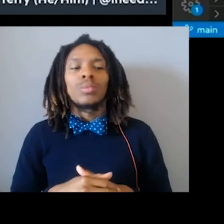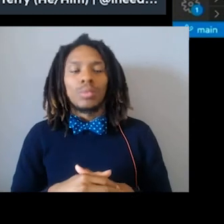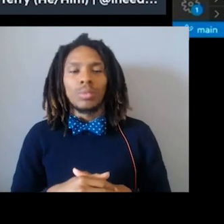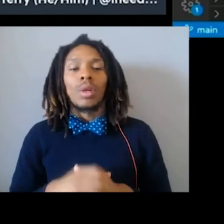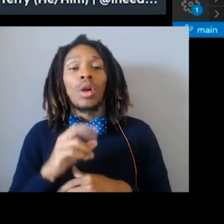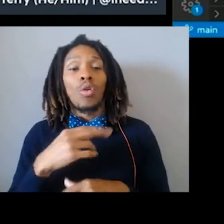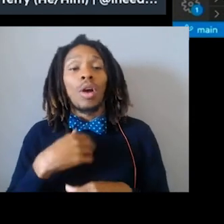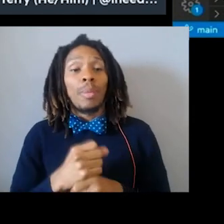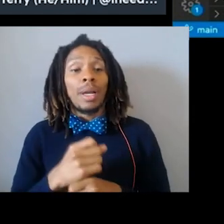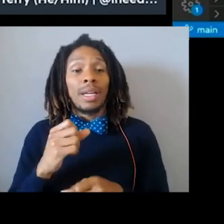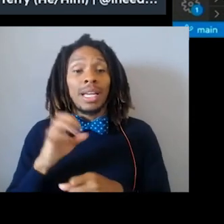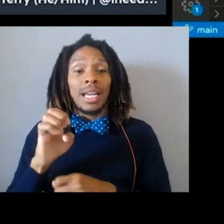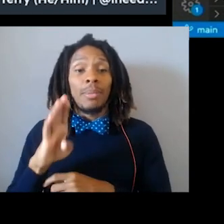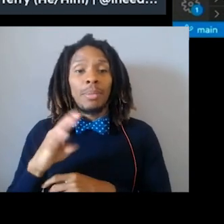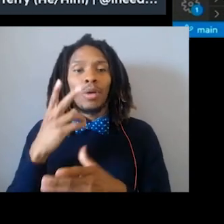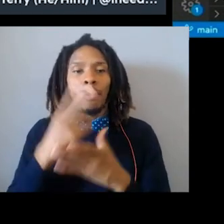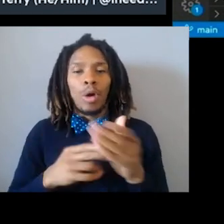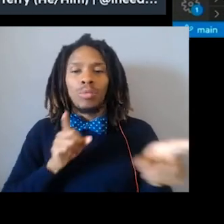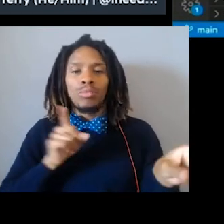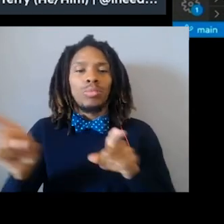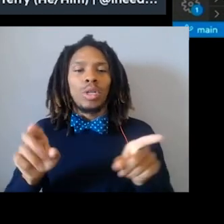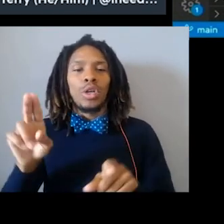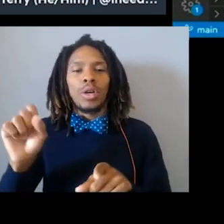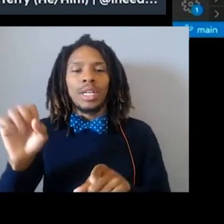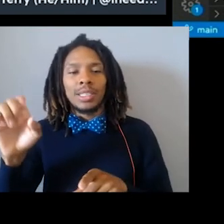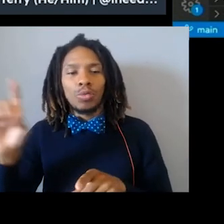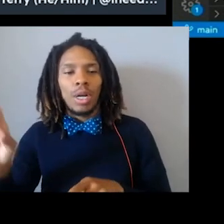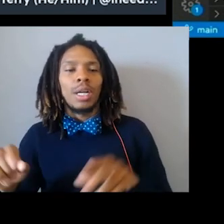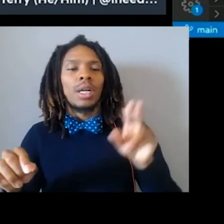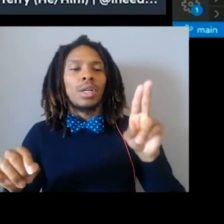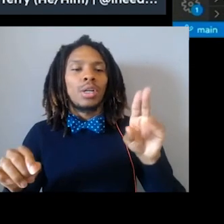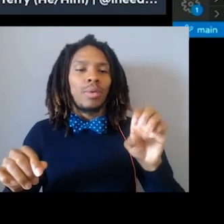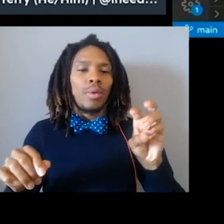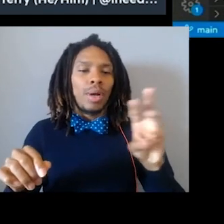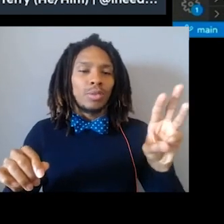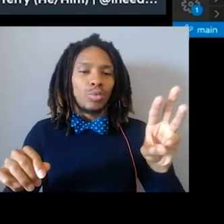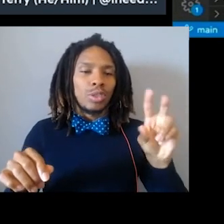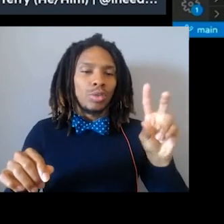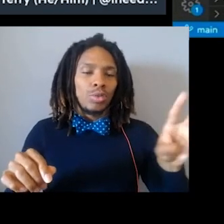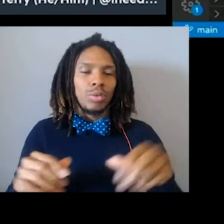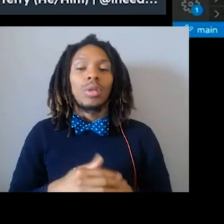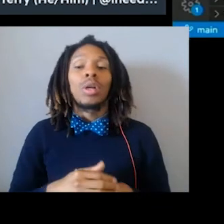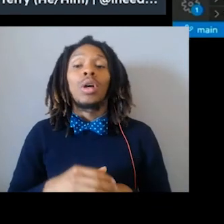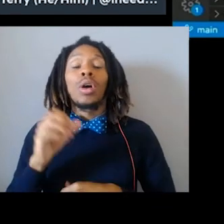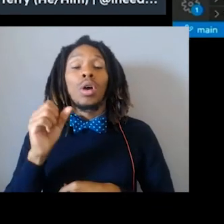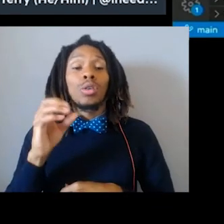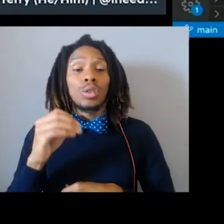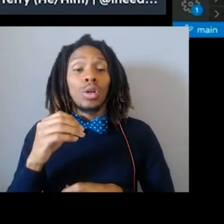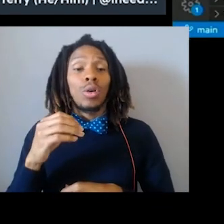it'll do it to both regions, sequentially. And then as we walk through, if I do a make EVG,